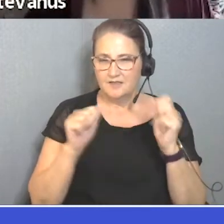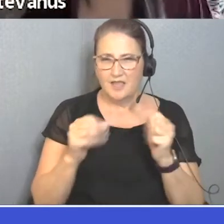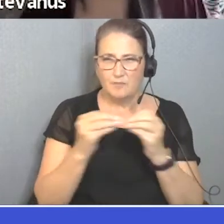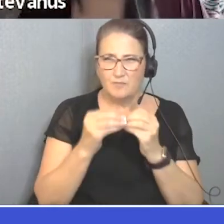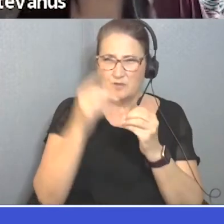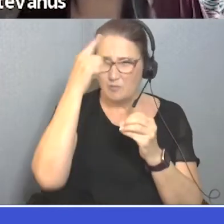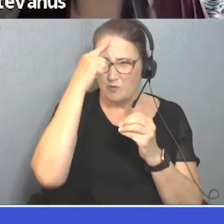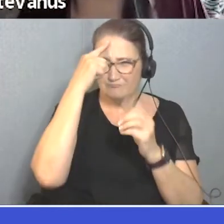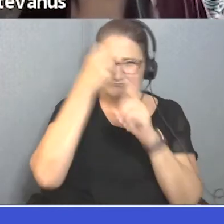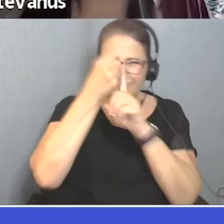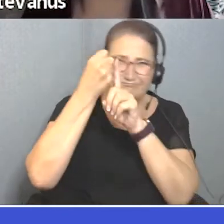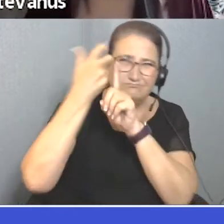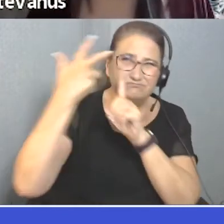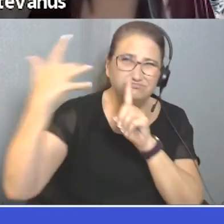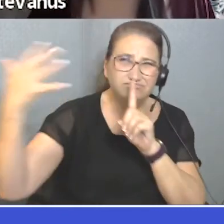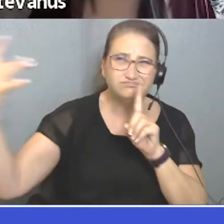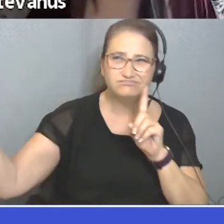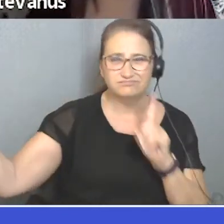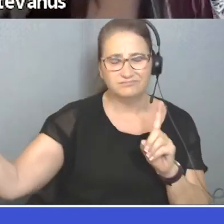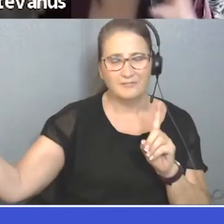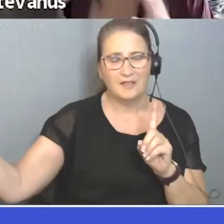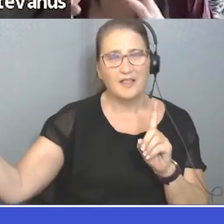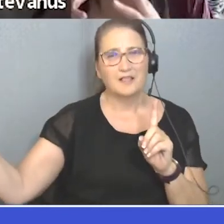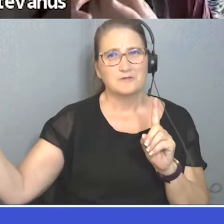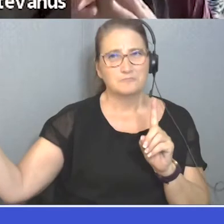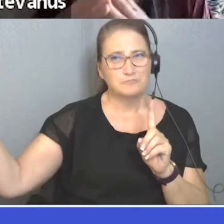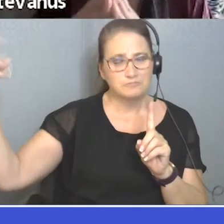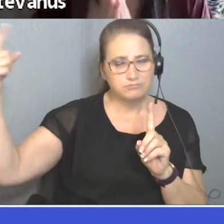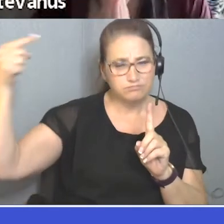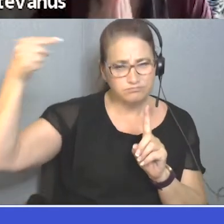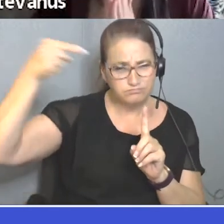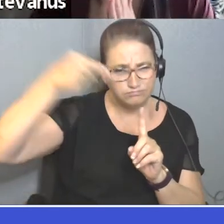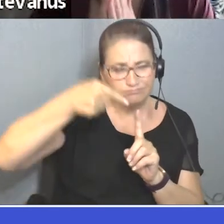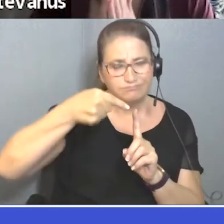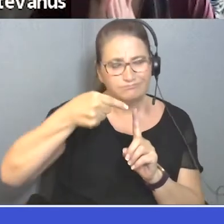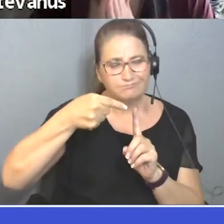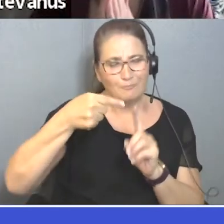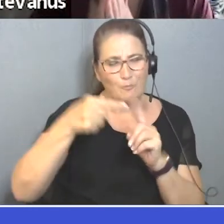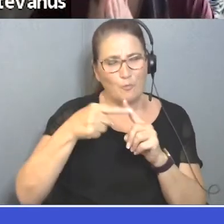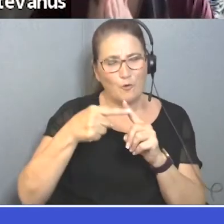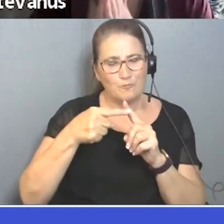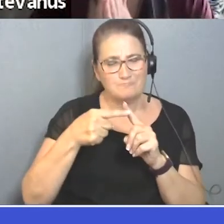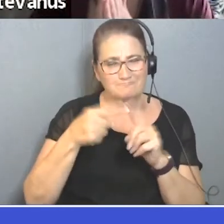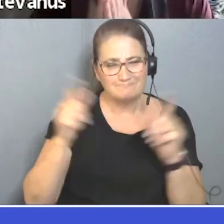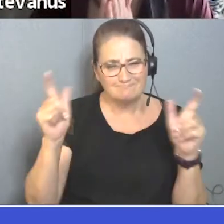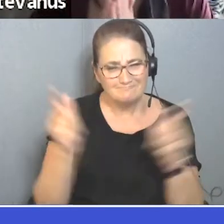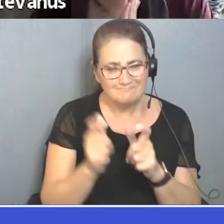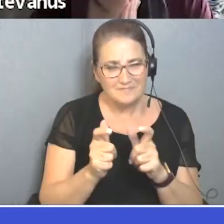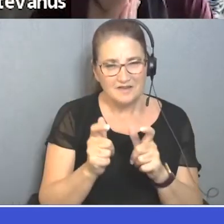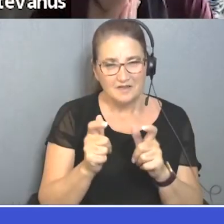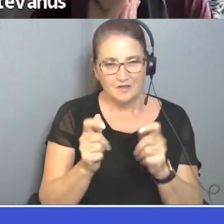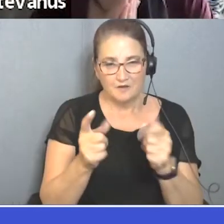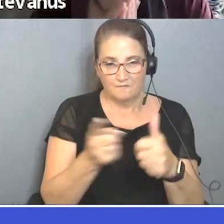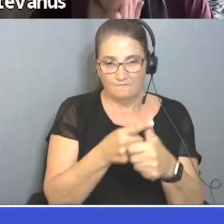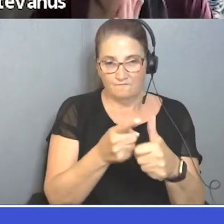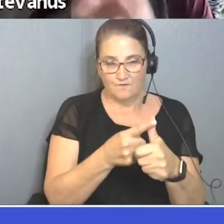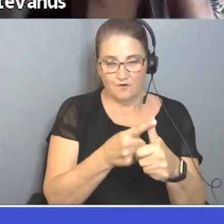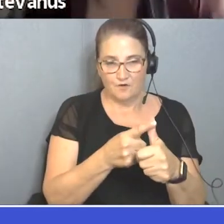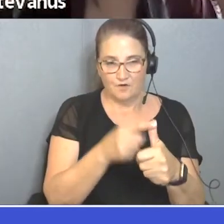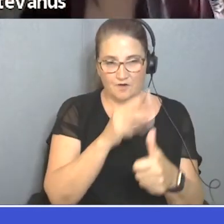of be expansive in our thoughts and then we can come in and be a little more constrained. I would say the first empathy